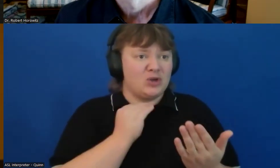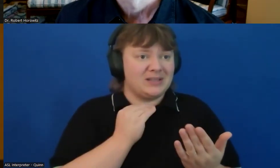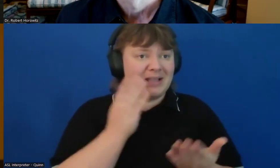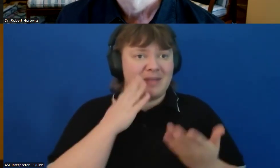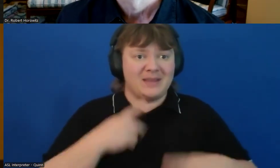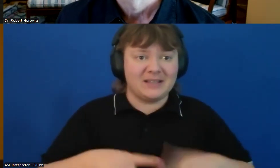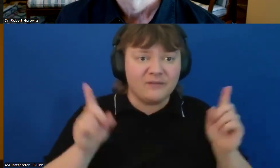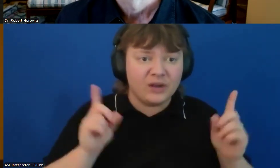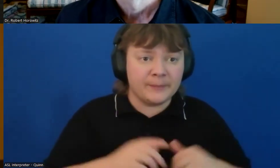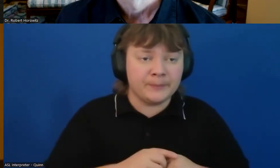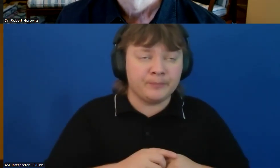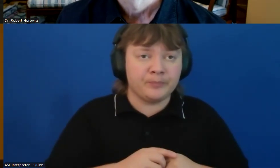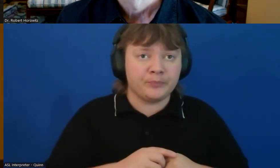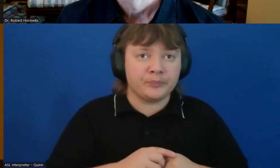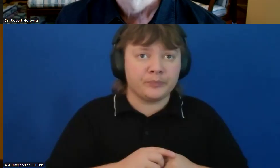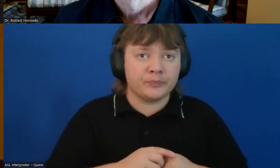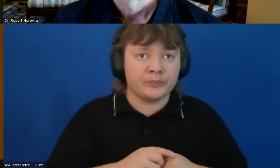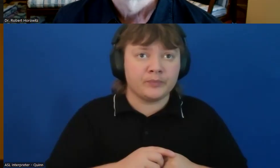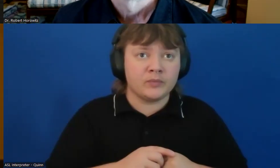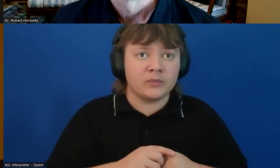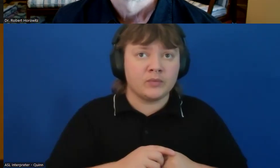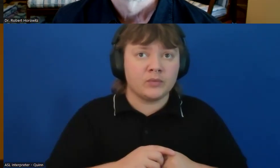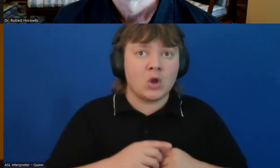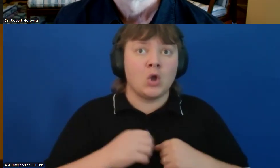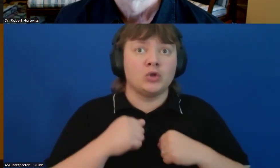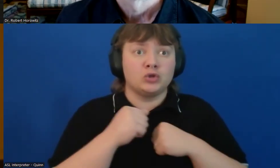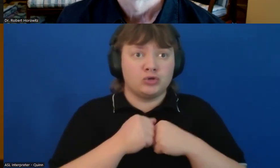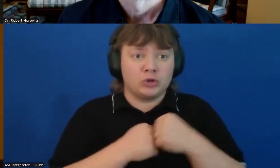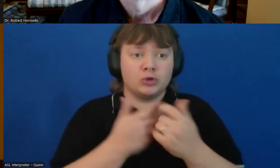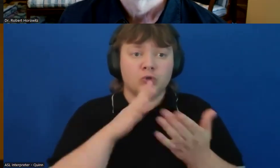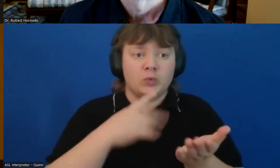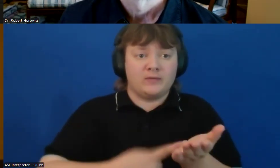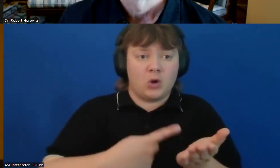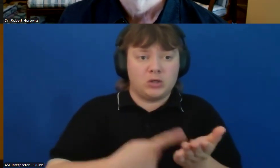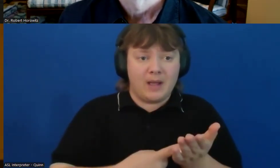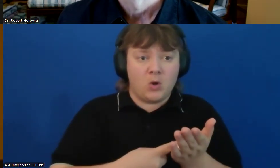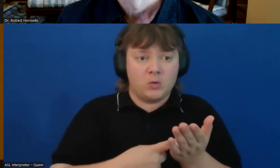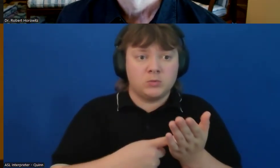we've talked about particularly the things that are in addition to the law can largely mediate